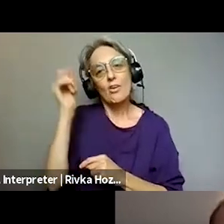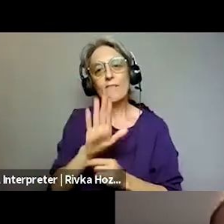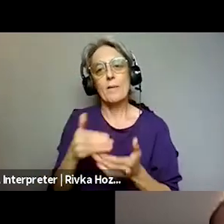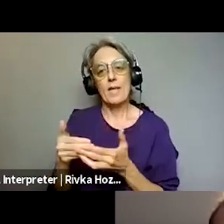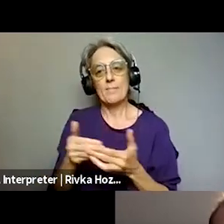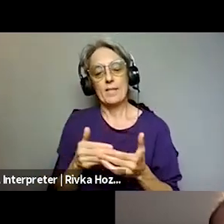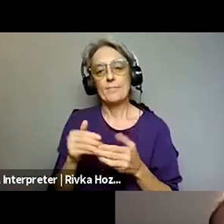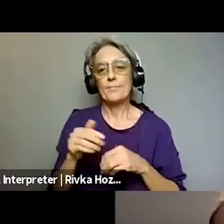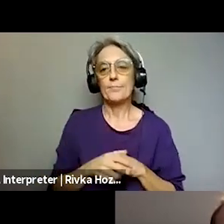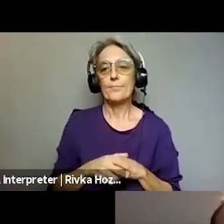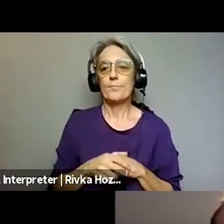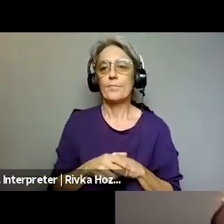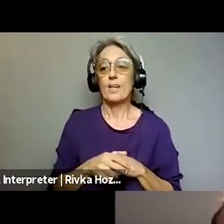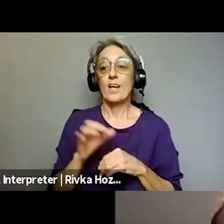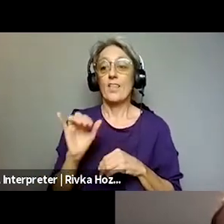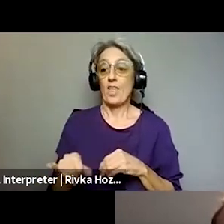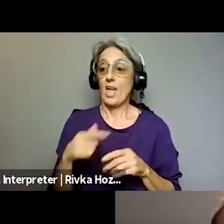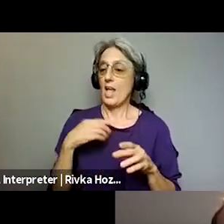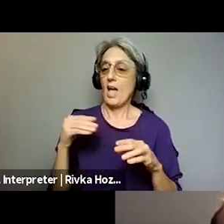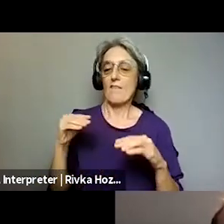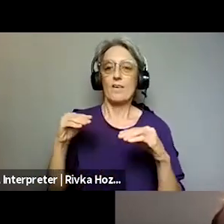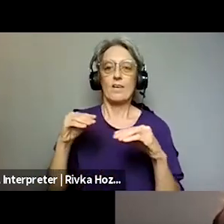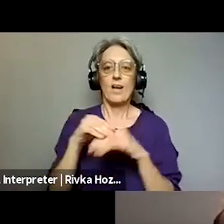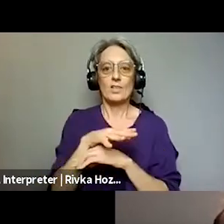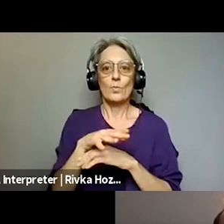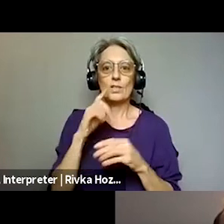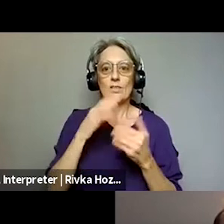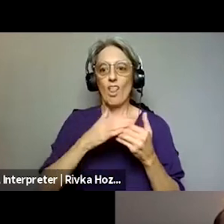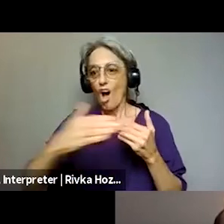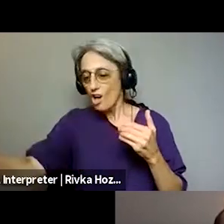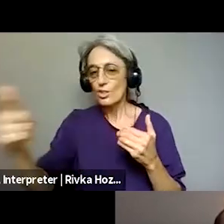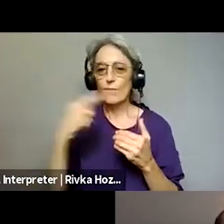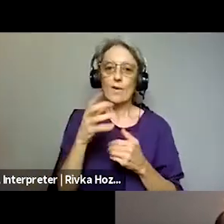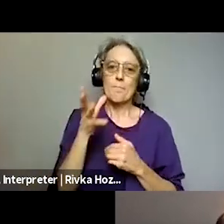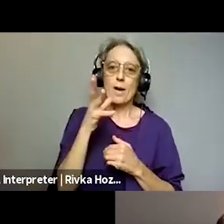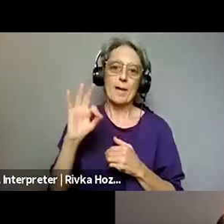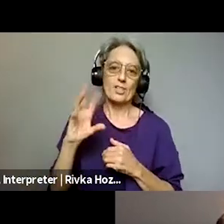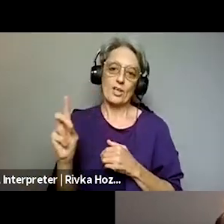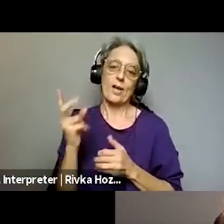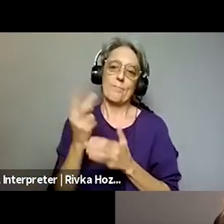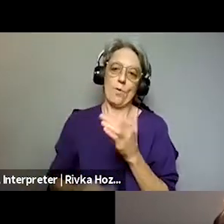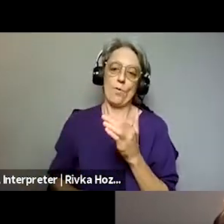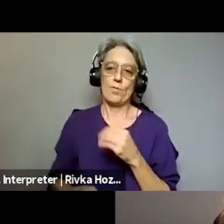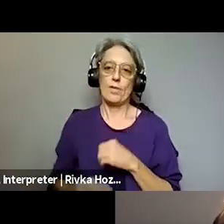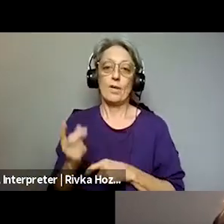for both the mother and the child and by paternity establishment I mean is really referred to when